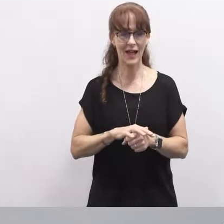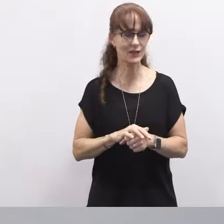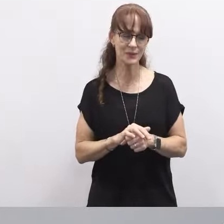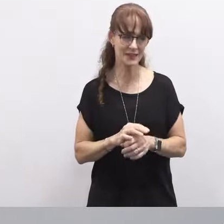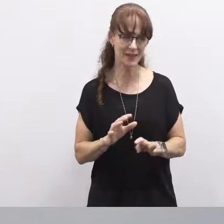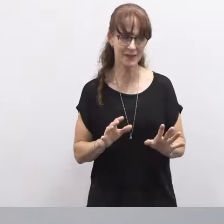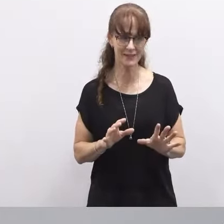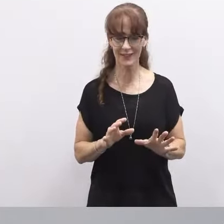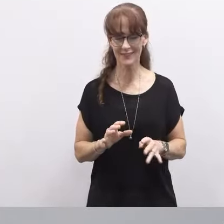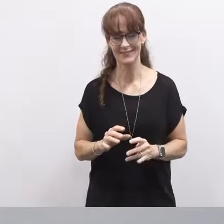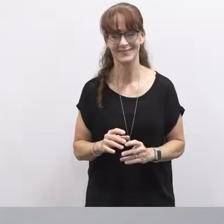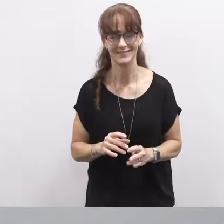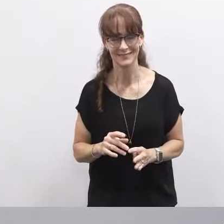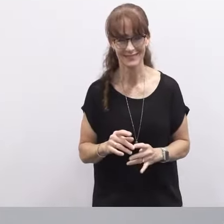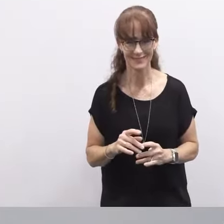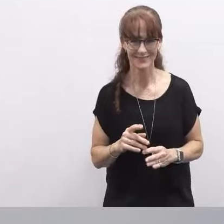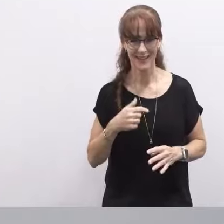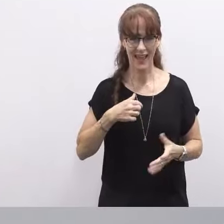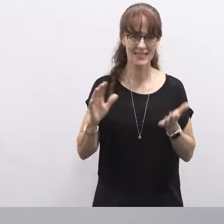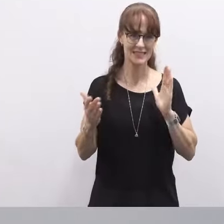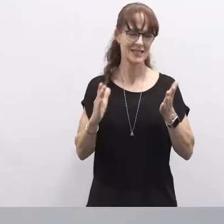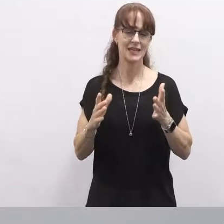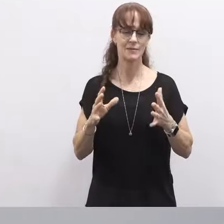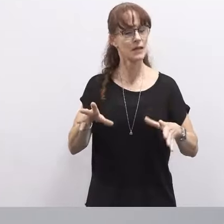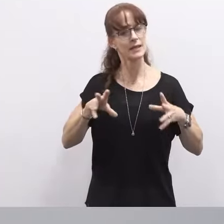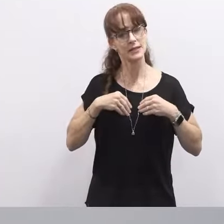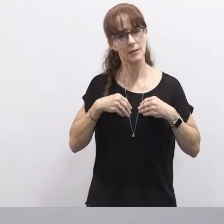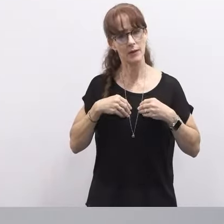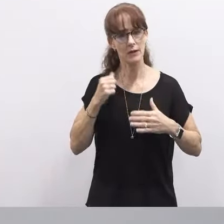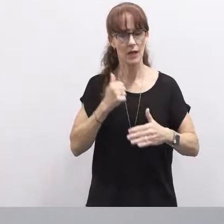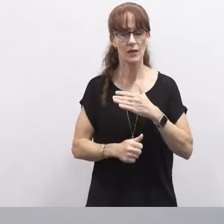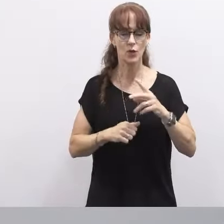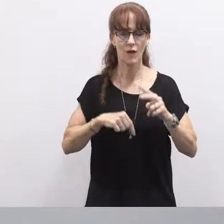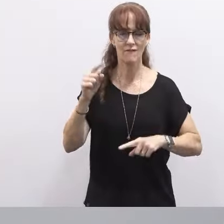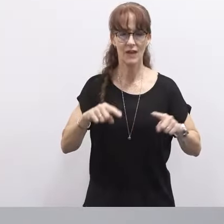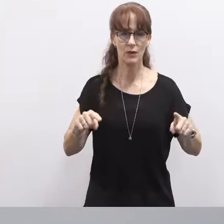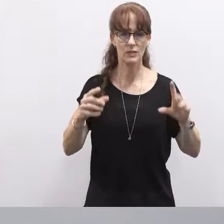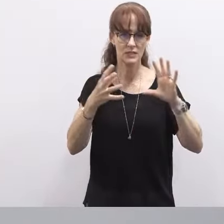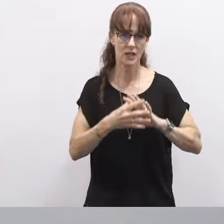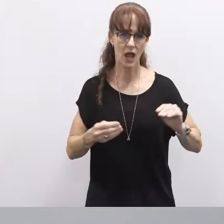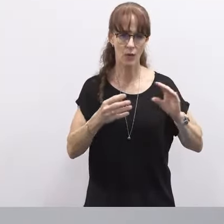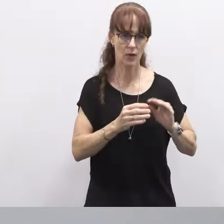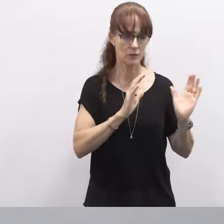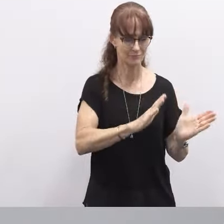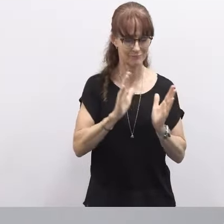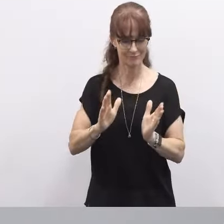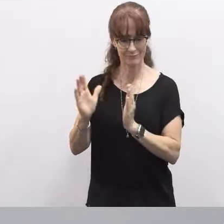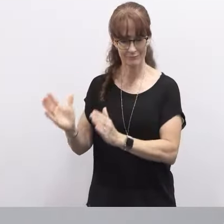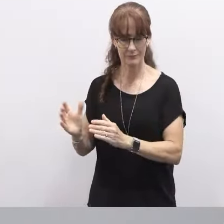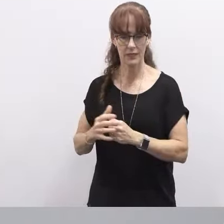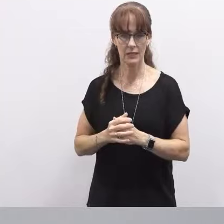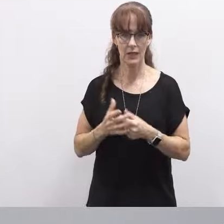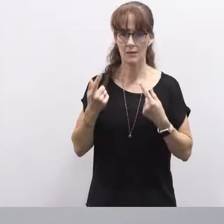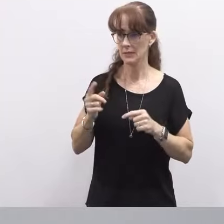and lose seem acceptable under various scenarios. I'm still soliciting feedback.